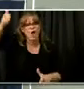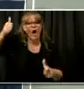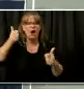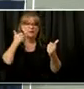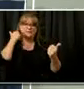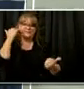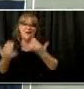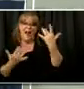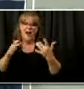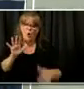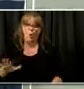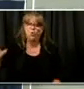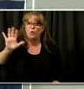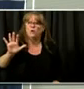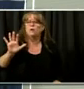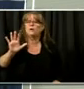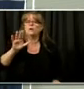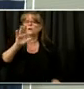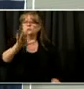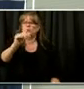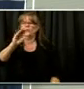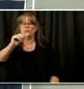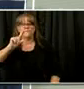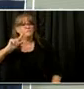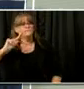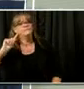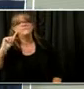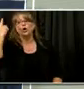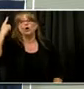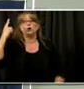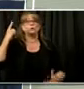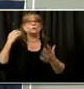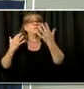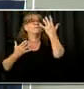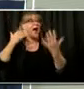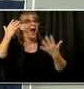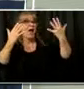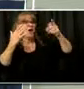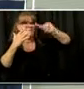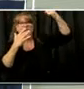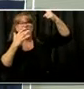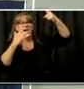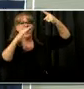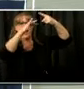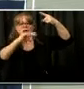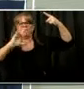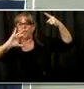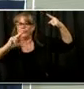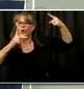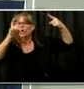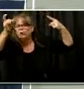uh now controlled reached 100 control what five days ago. Cameron Peak Fire is only 21% contained